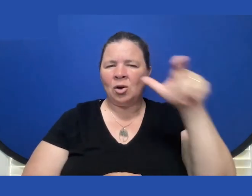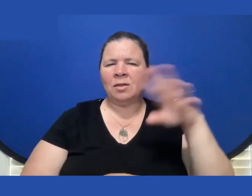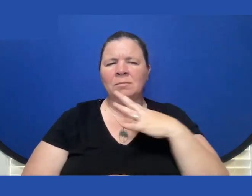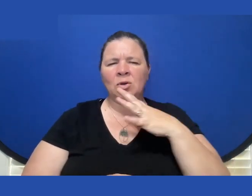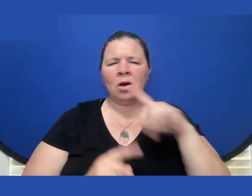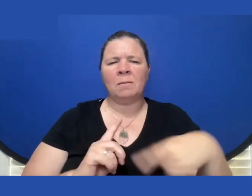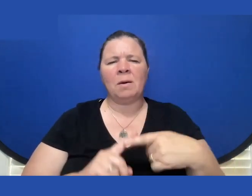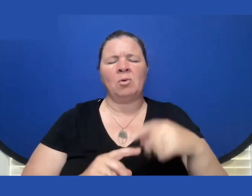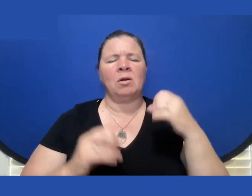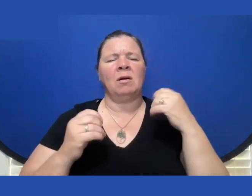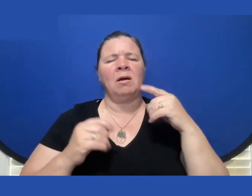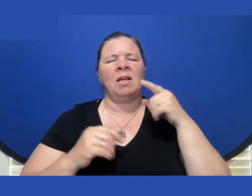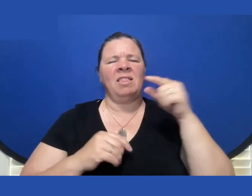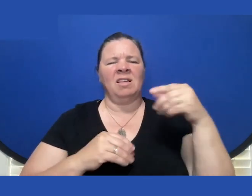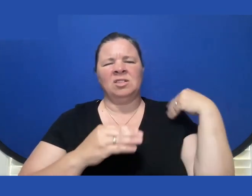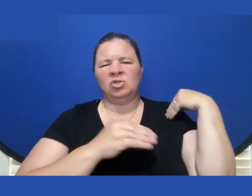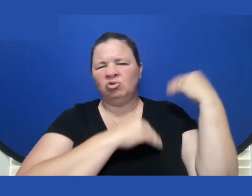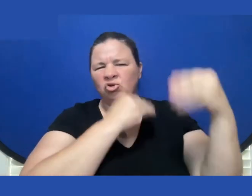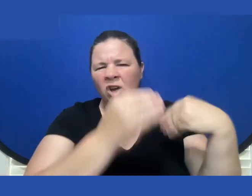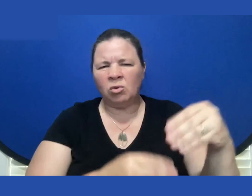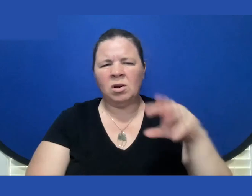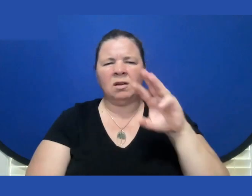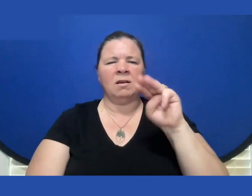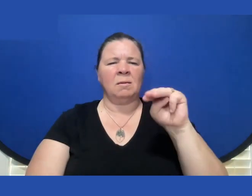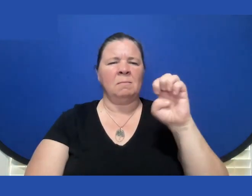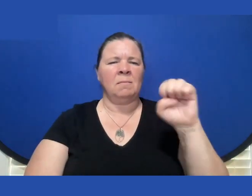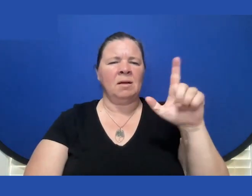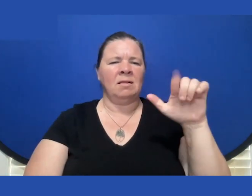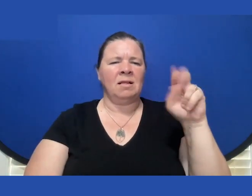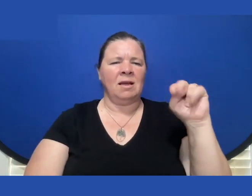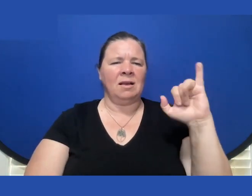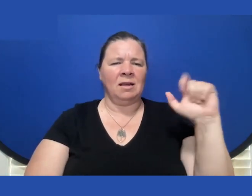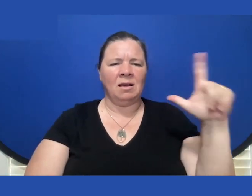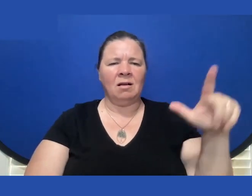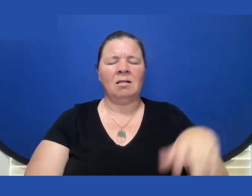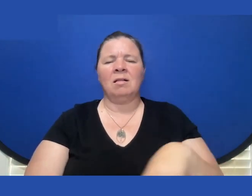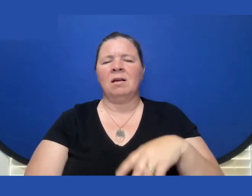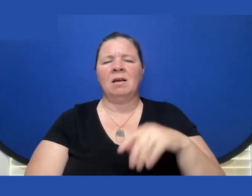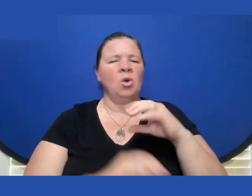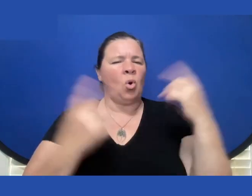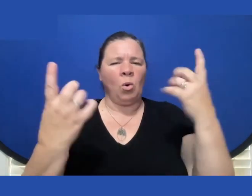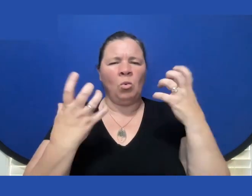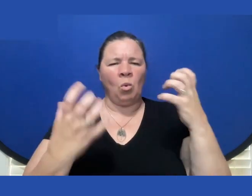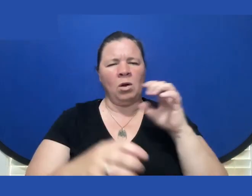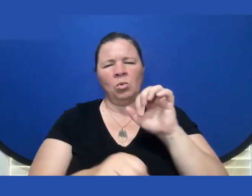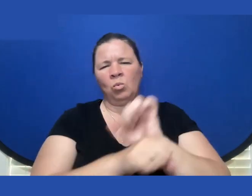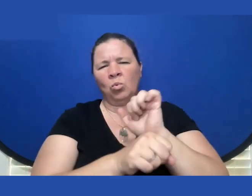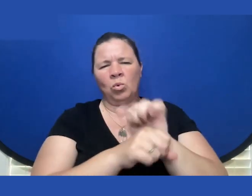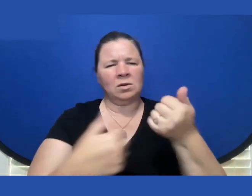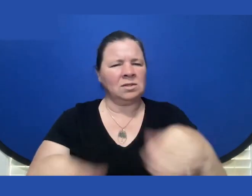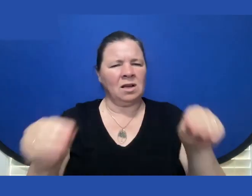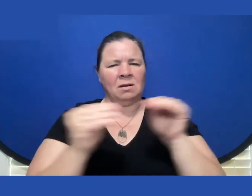"Oh, these" you know, "generation this and millennials that, and nobody wants to work anymore." And I think, "Well, that is just not my experience."